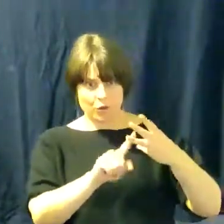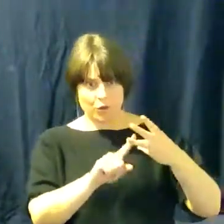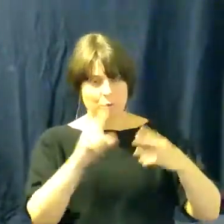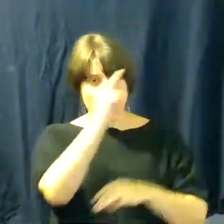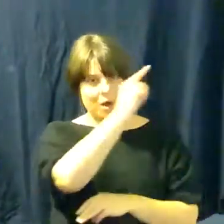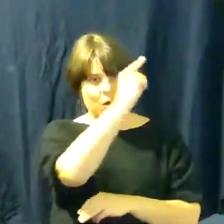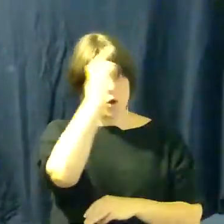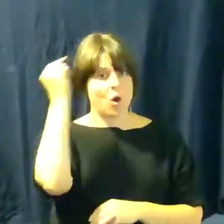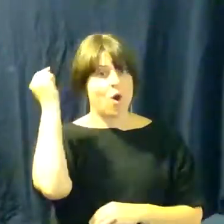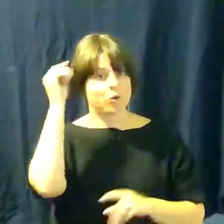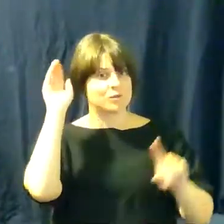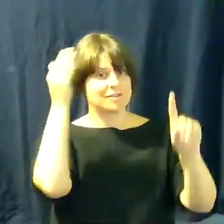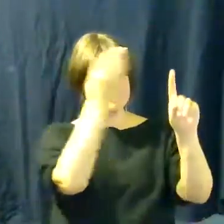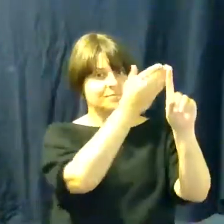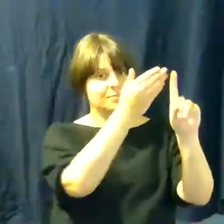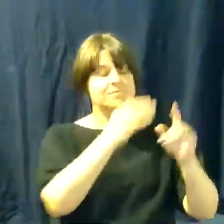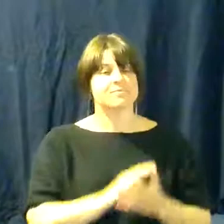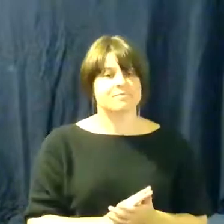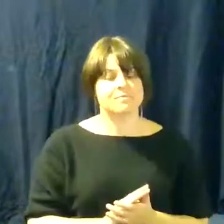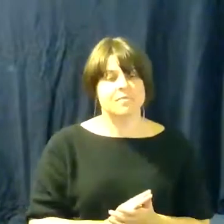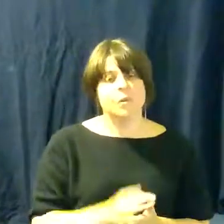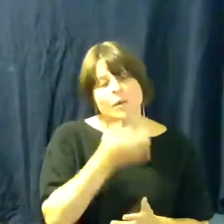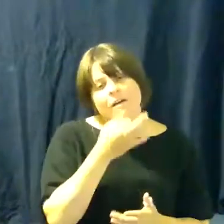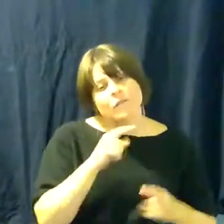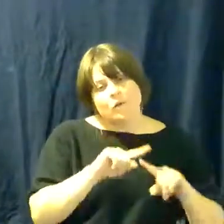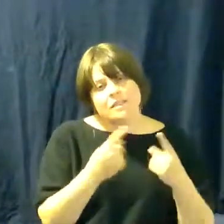the second session will be all about communication. The third session